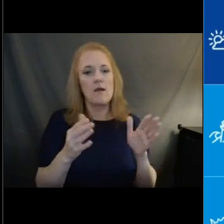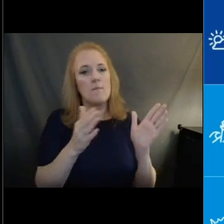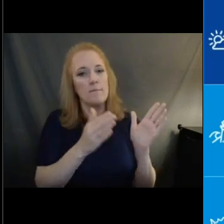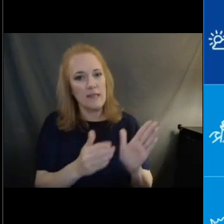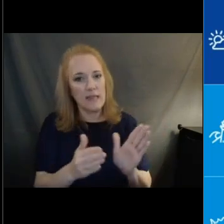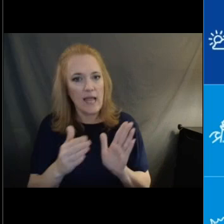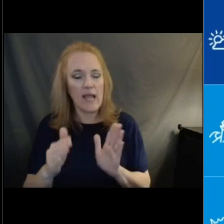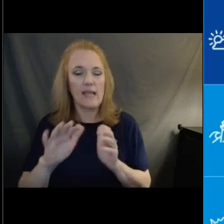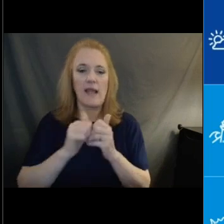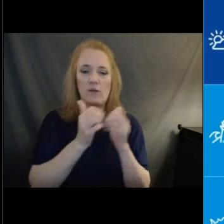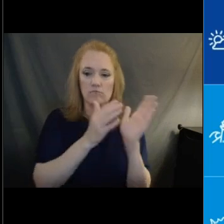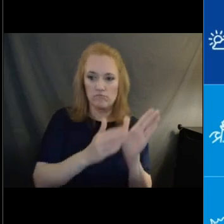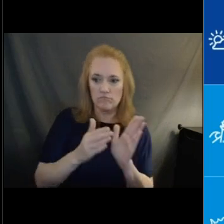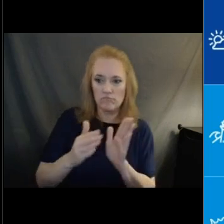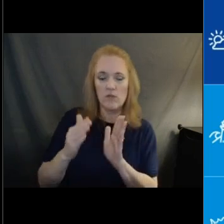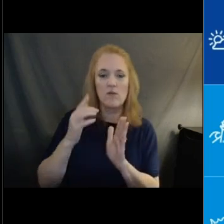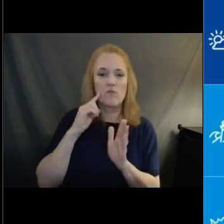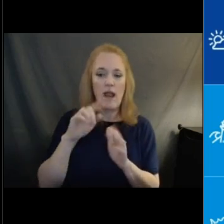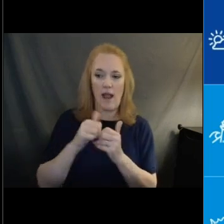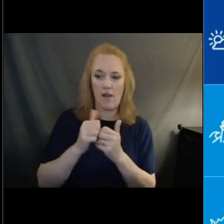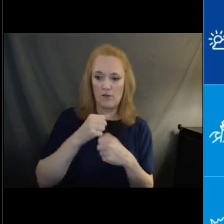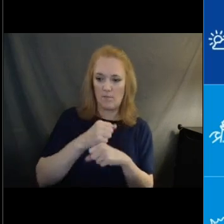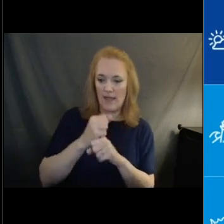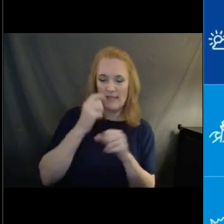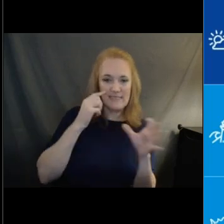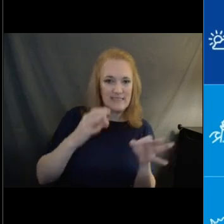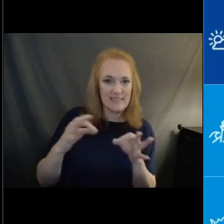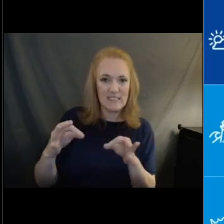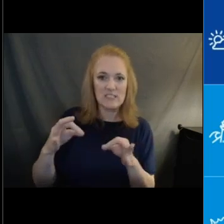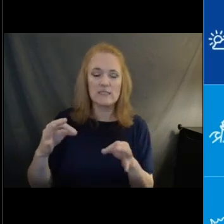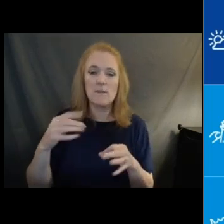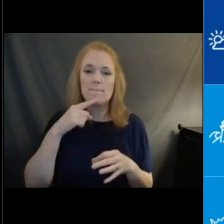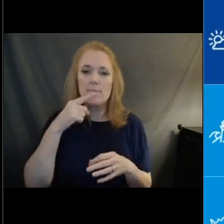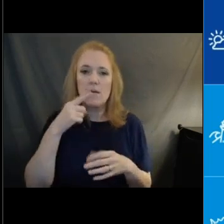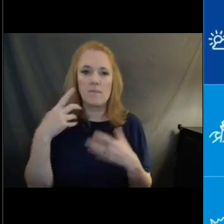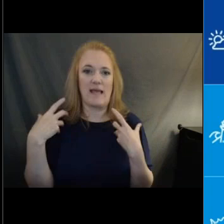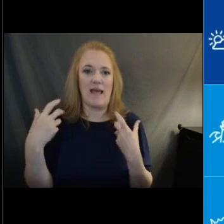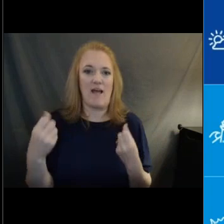various groups such as decision makers, public health officials, and tribal communities. And I